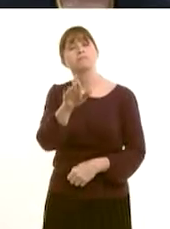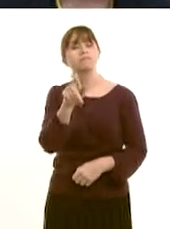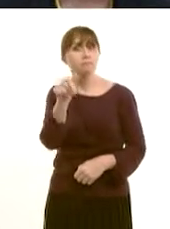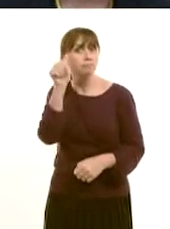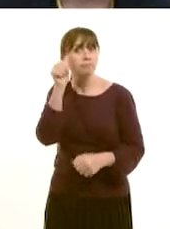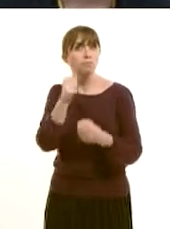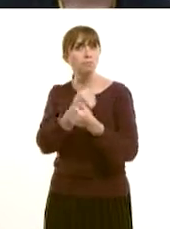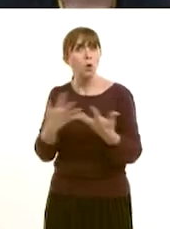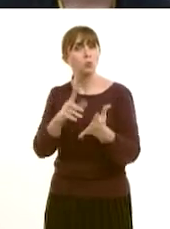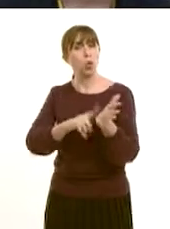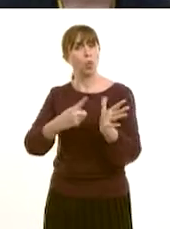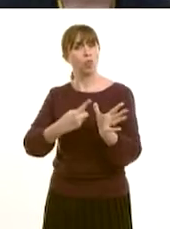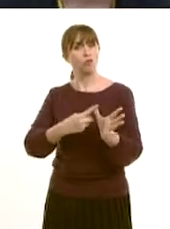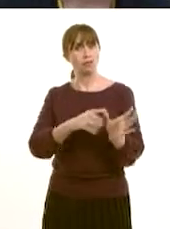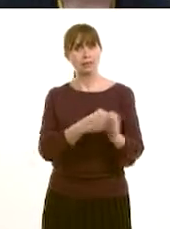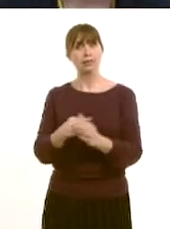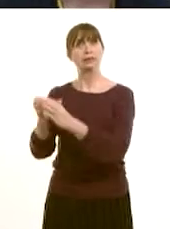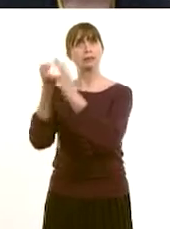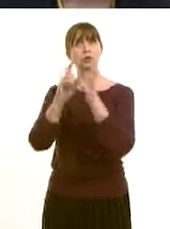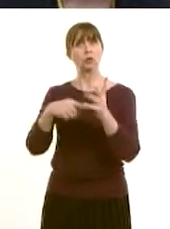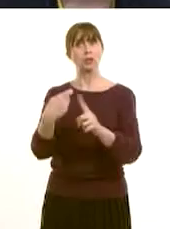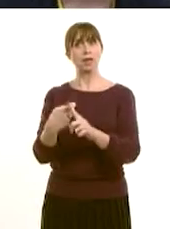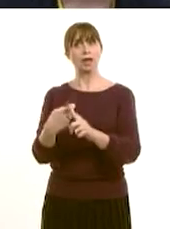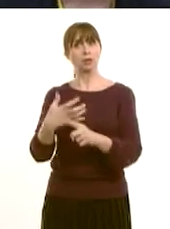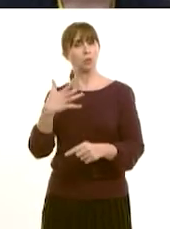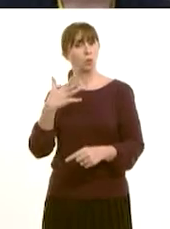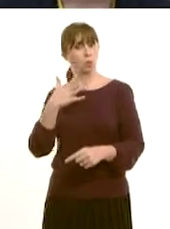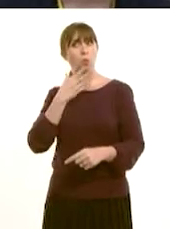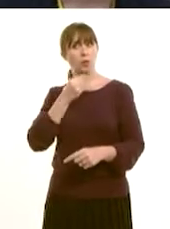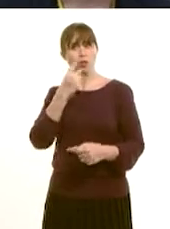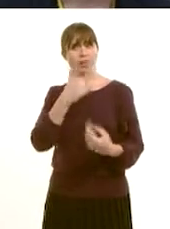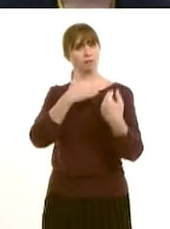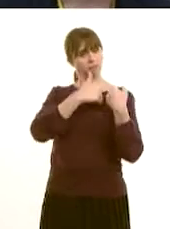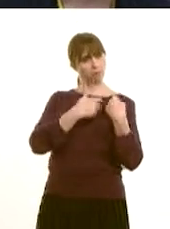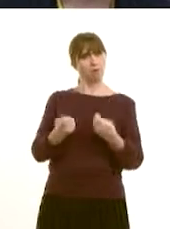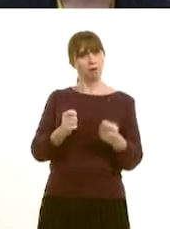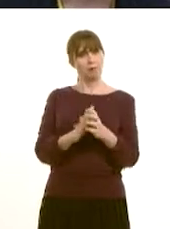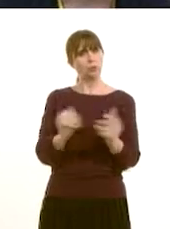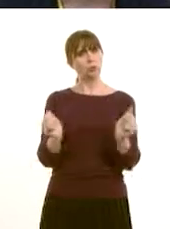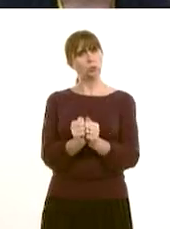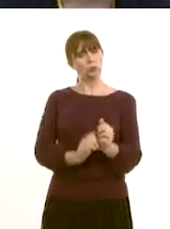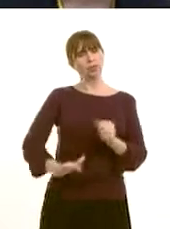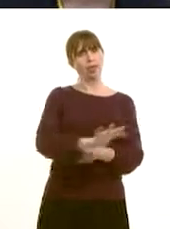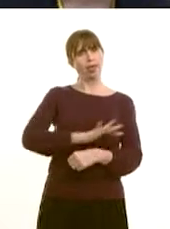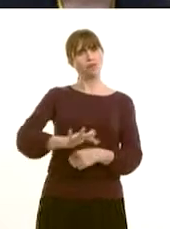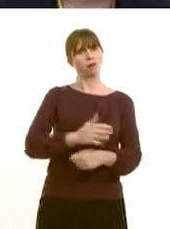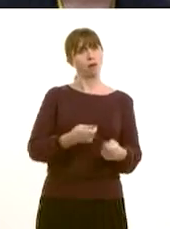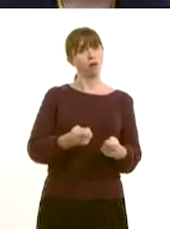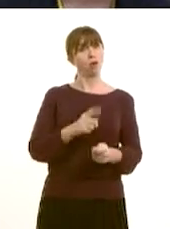of local authorities in the United Kingdom would rather like to have these powers so they could interpret them in the best way locally. Would you support such a move?